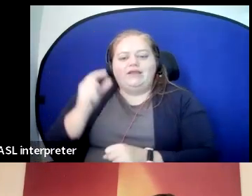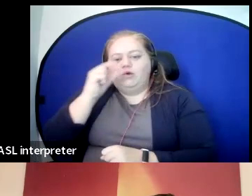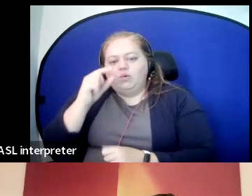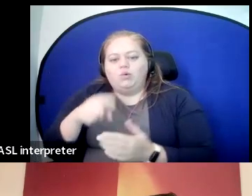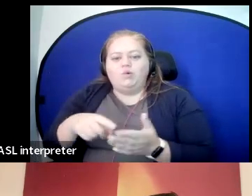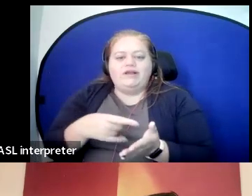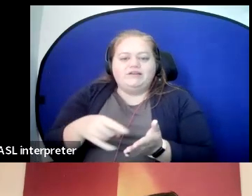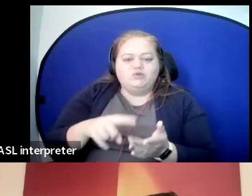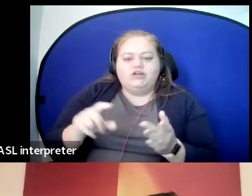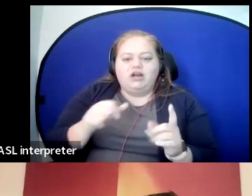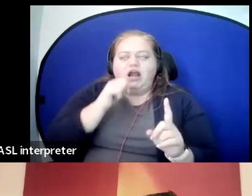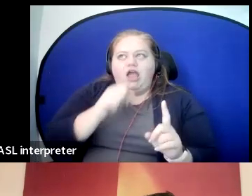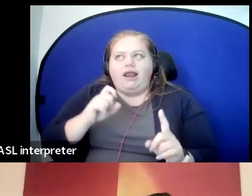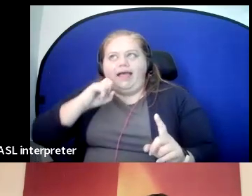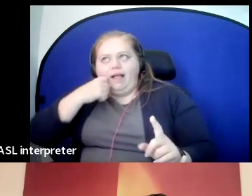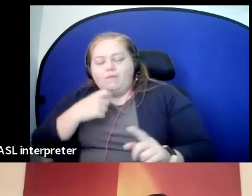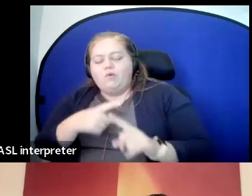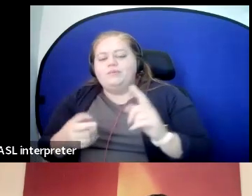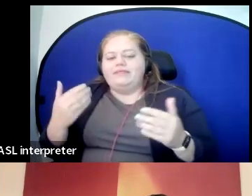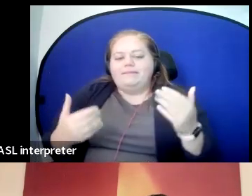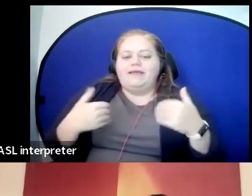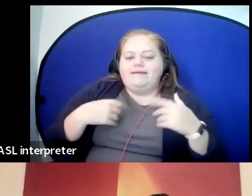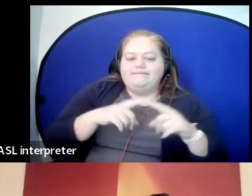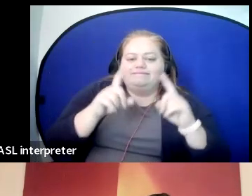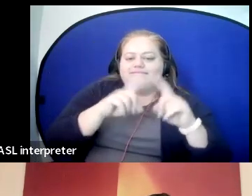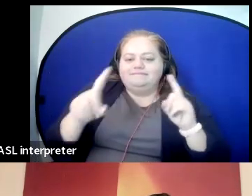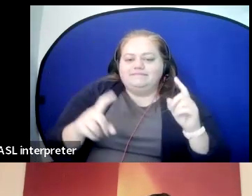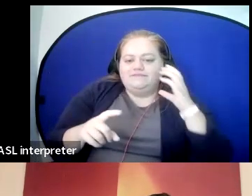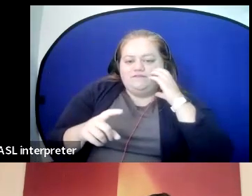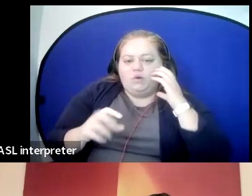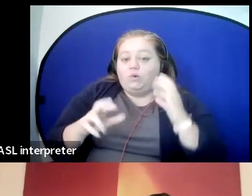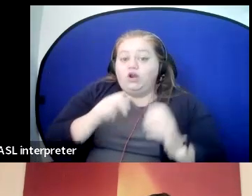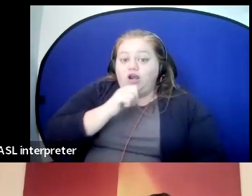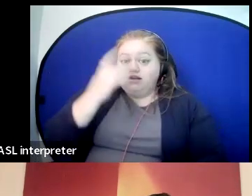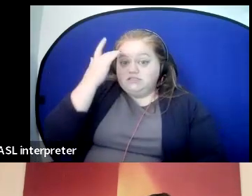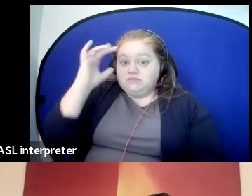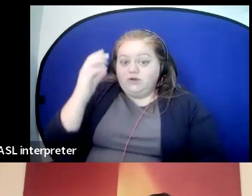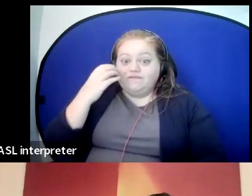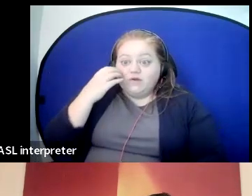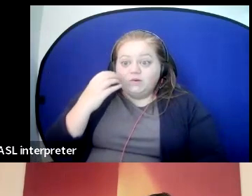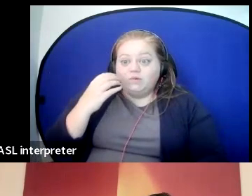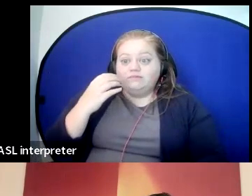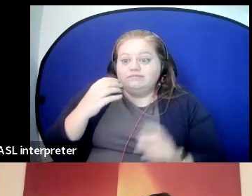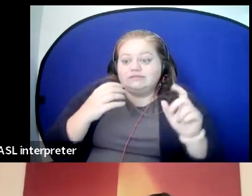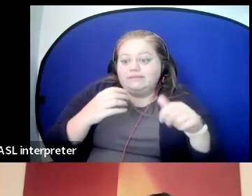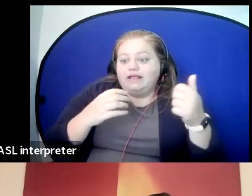Or they might have not a smartphone but only audio phone.